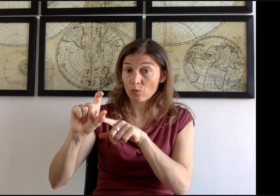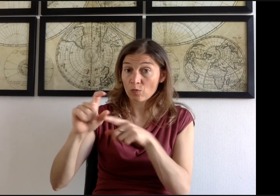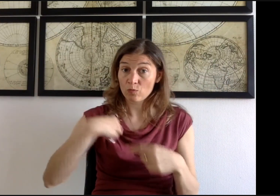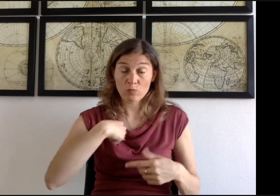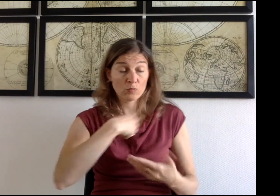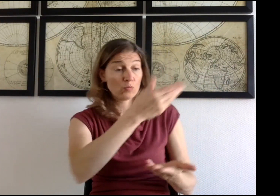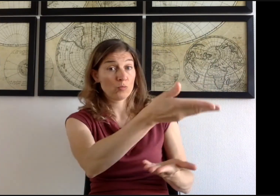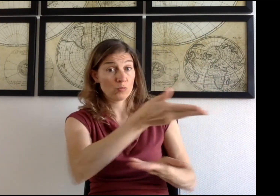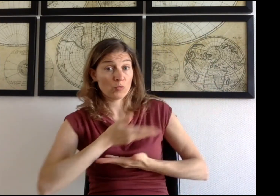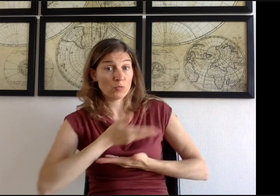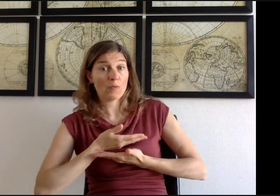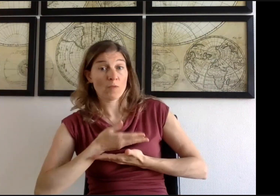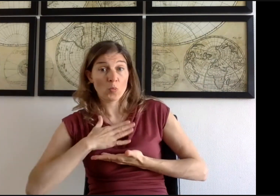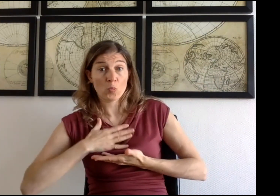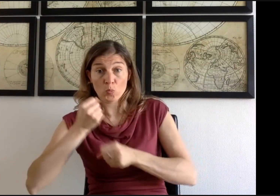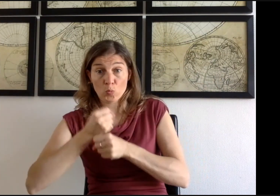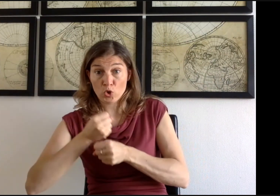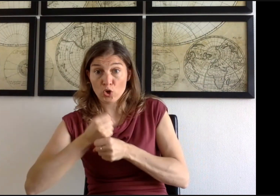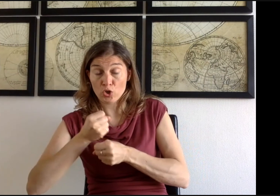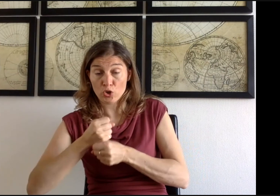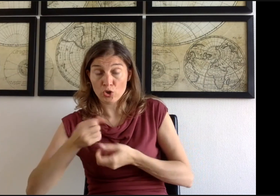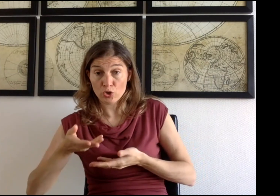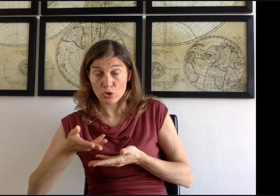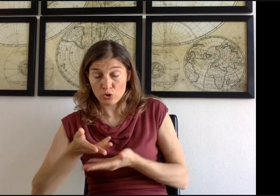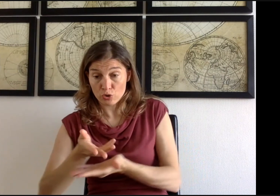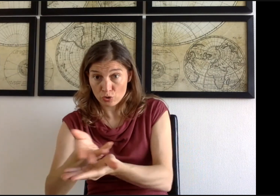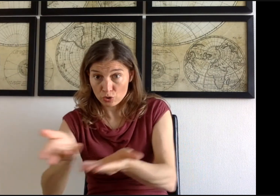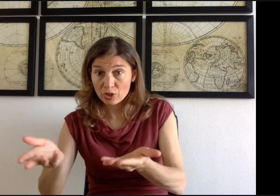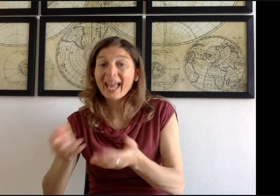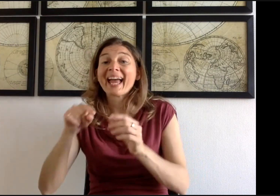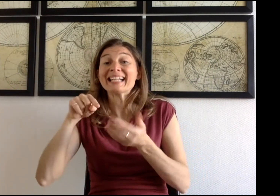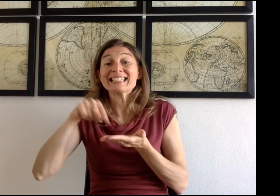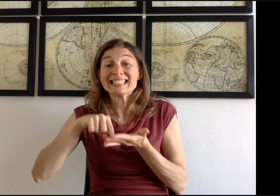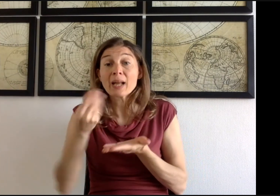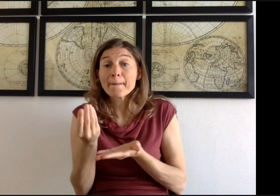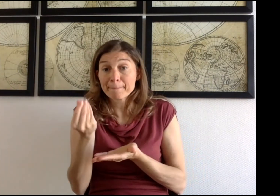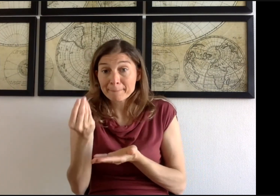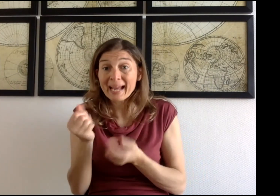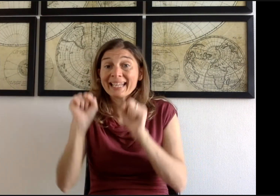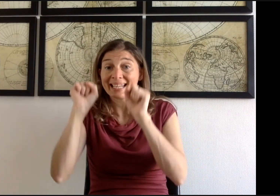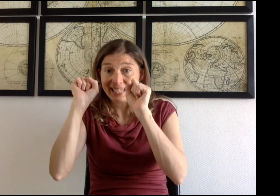from the government to use it for the protection